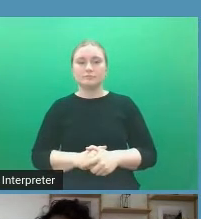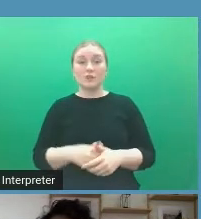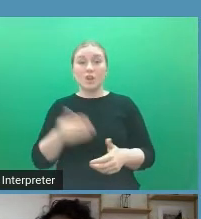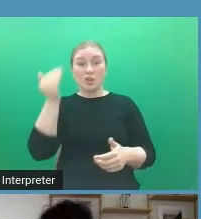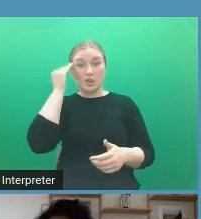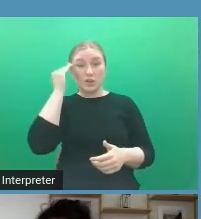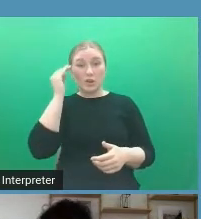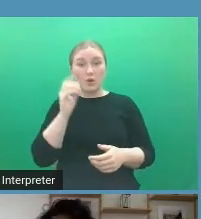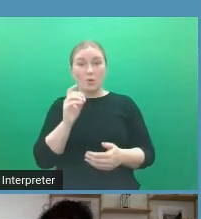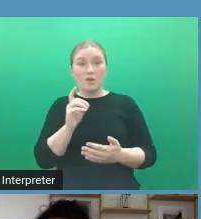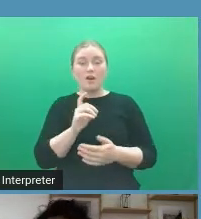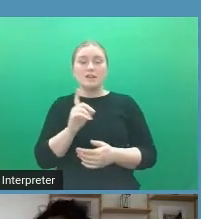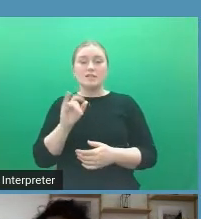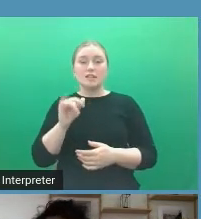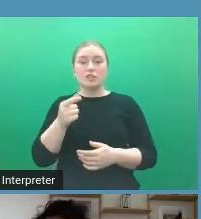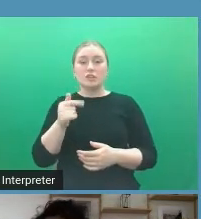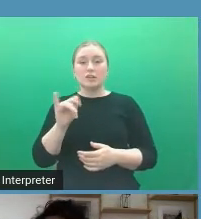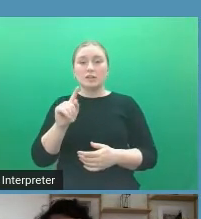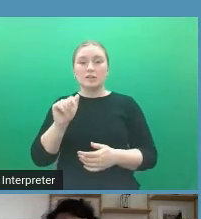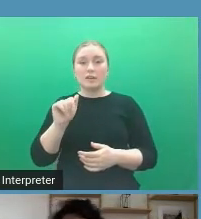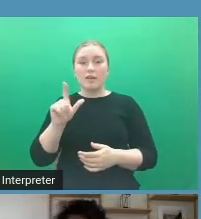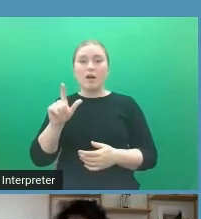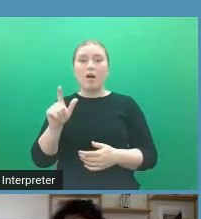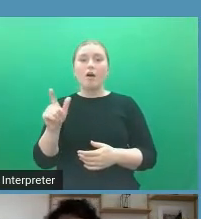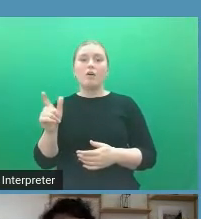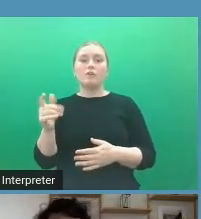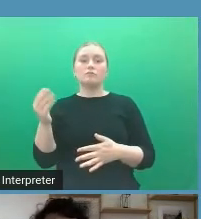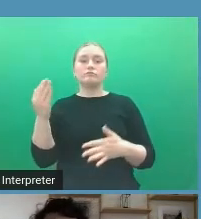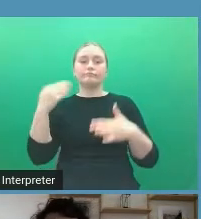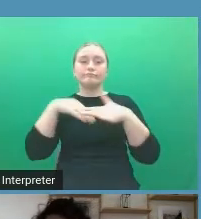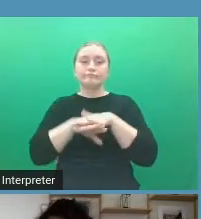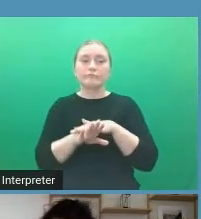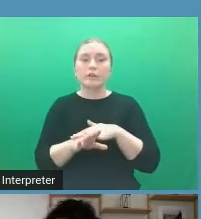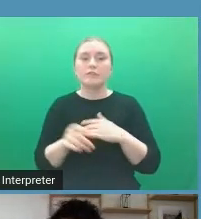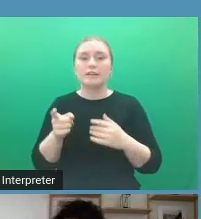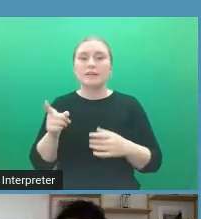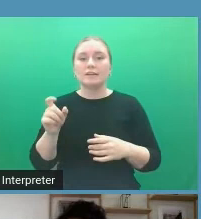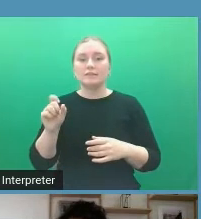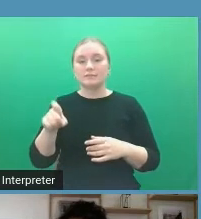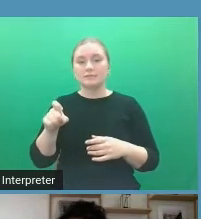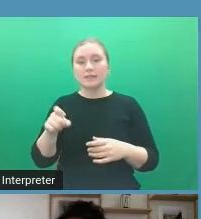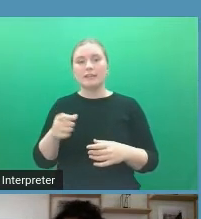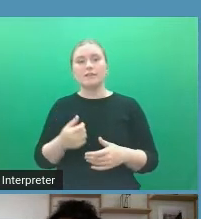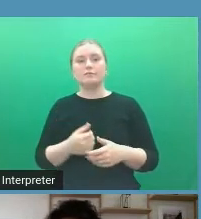can take place, and these don't have to be really expensive interventions. They can be the fact that